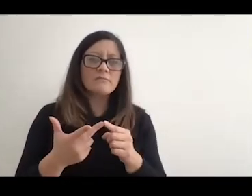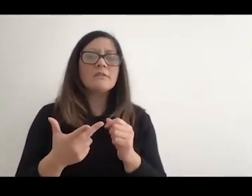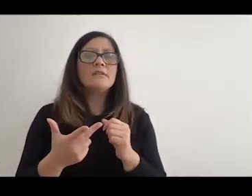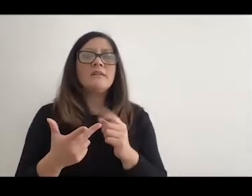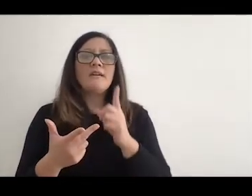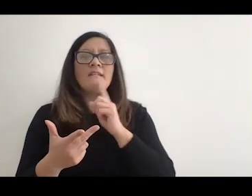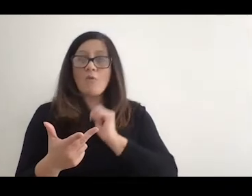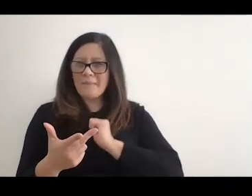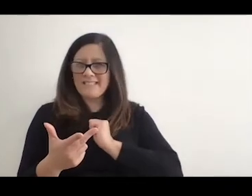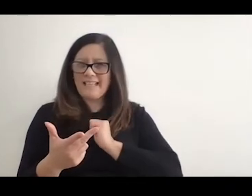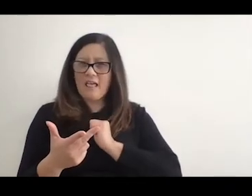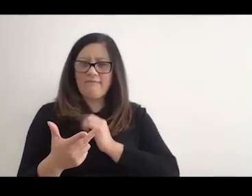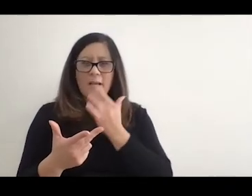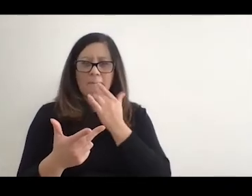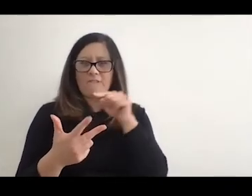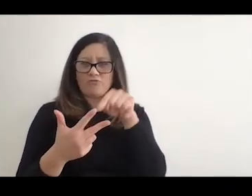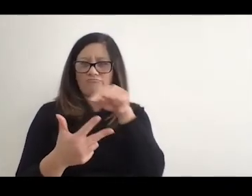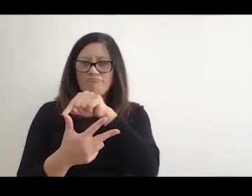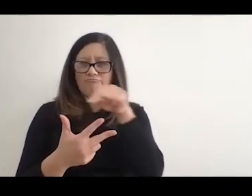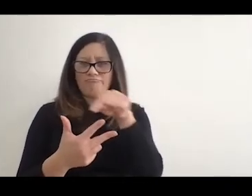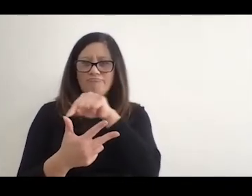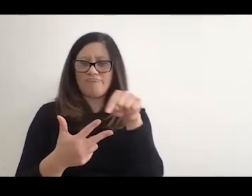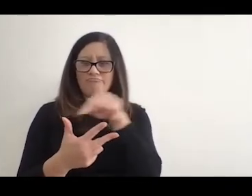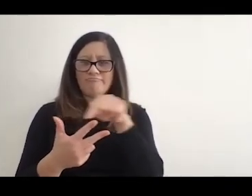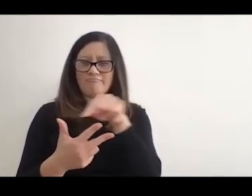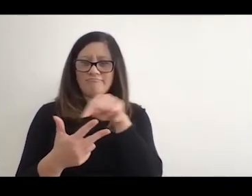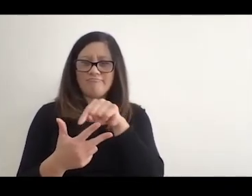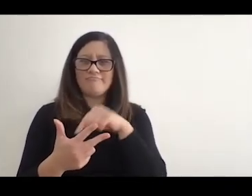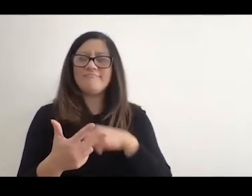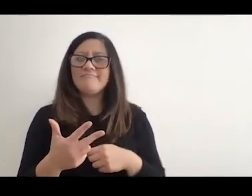I'm more of a fan of human centered design and universal Design because